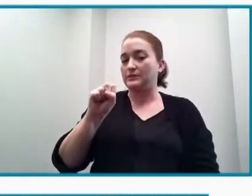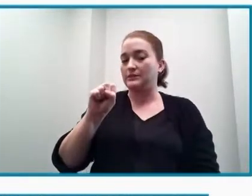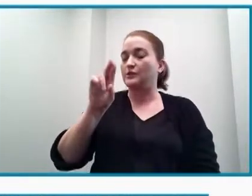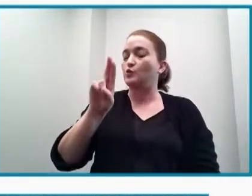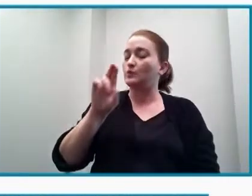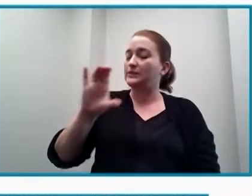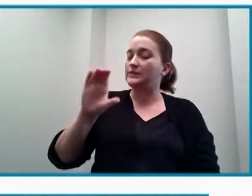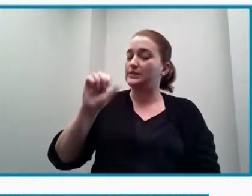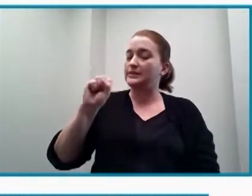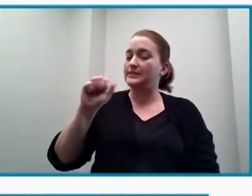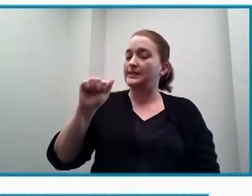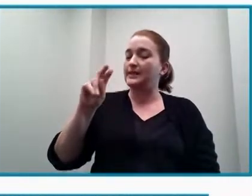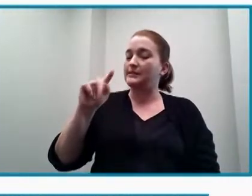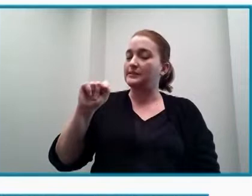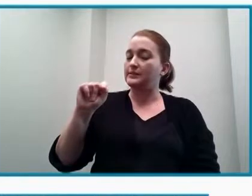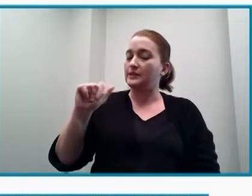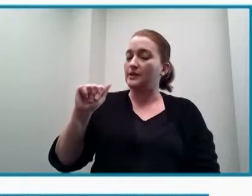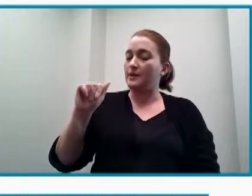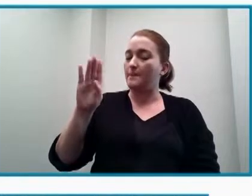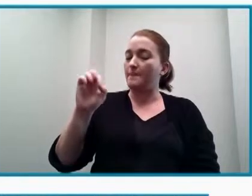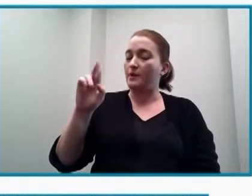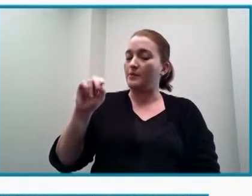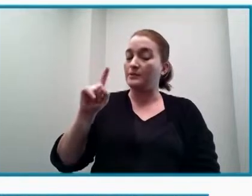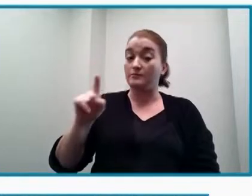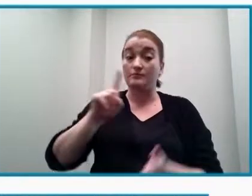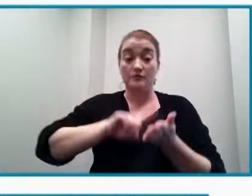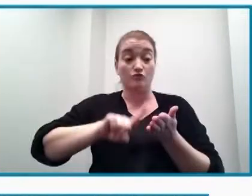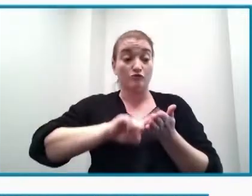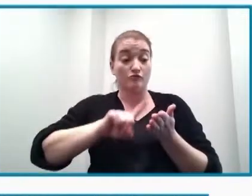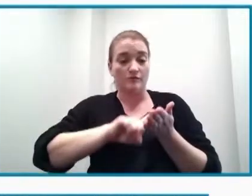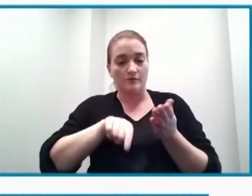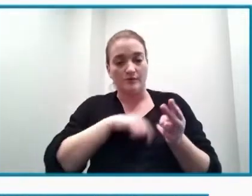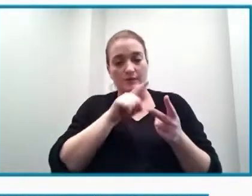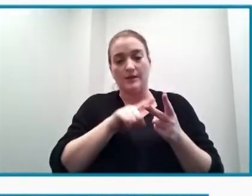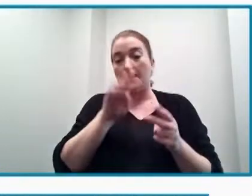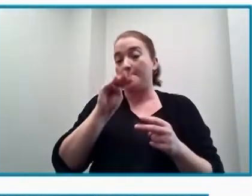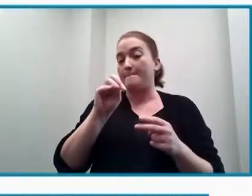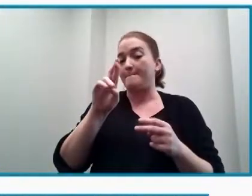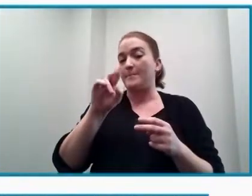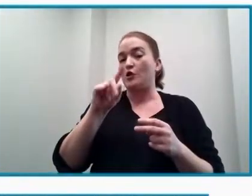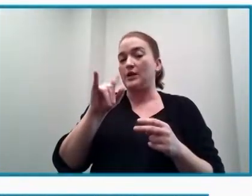and did research with the Mardi Gras Indians of New Orleans. As the executive director of Texas Folklife,